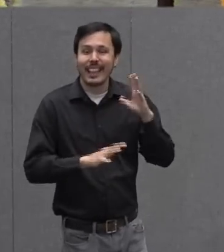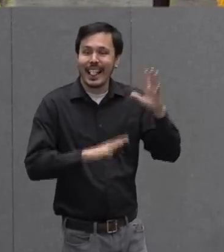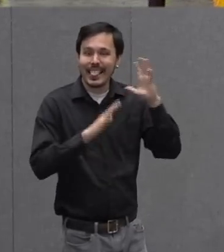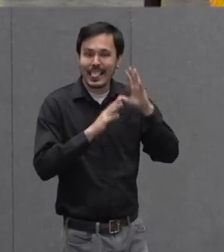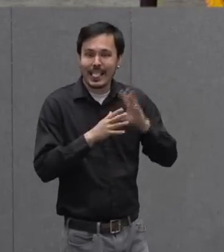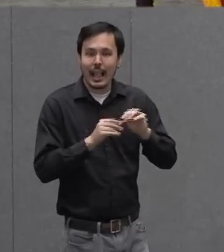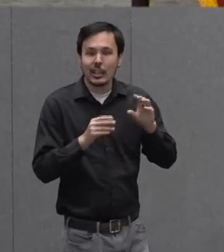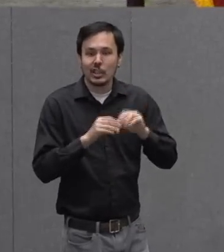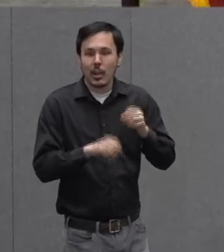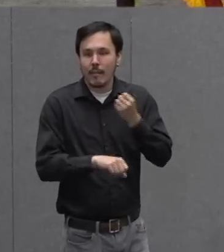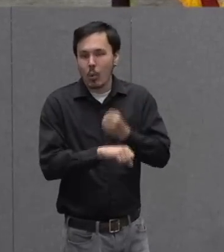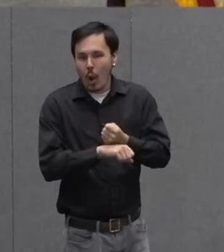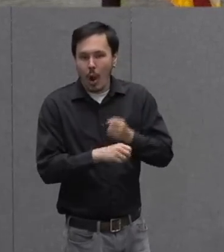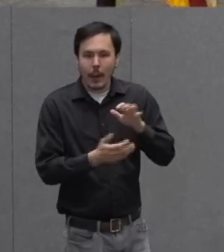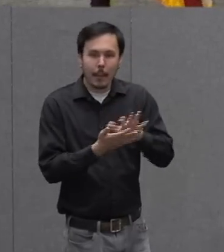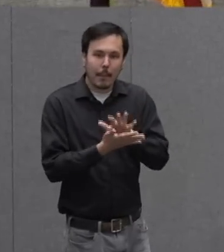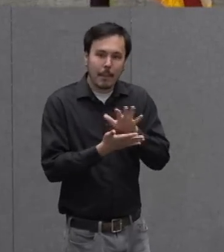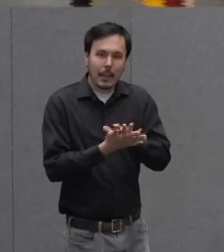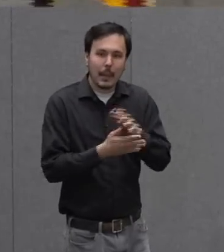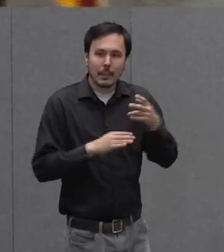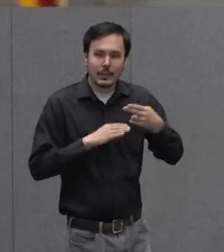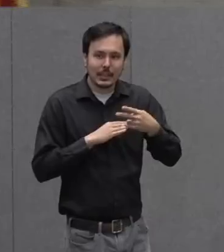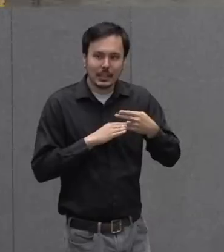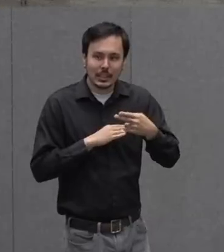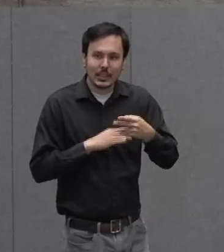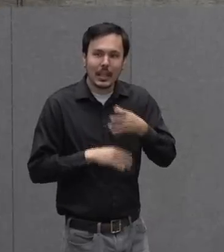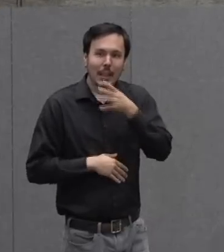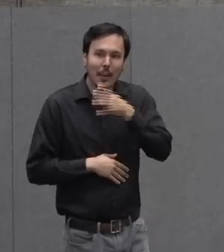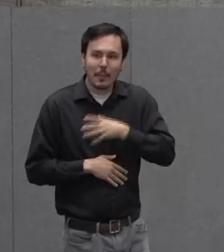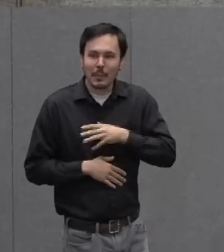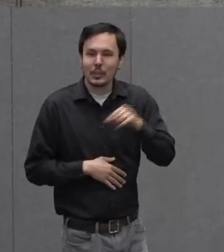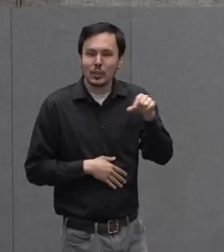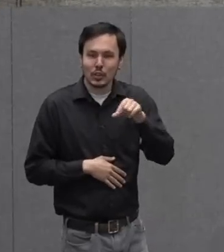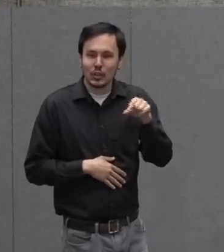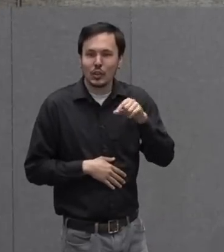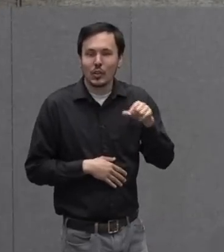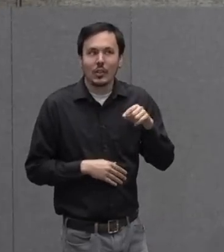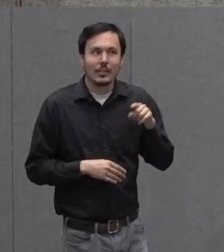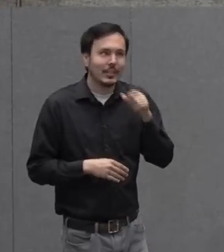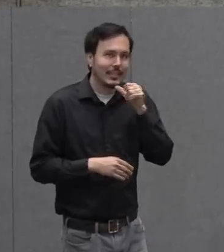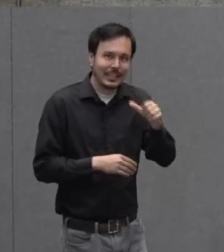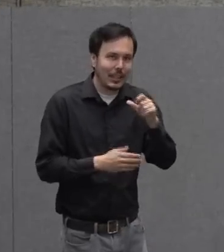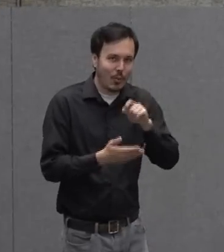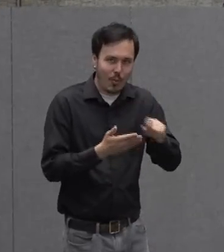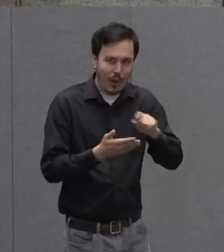that Miss Q wrote, or I'm sorry, read. And I hope you enjoyed the different types